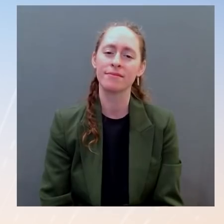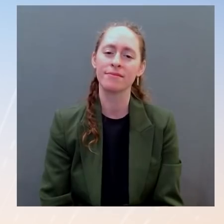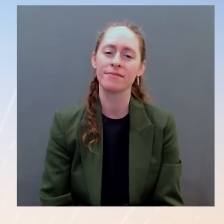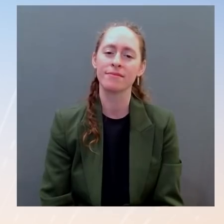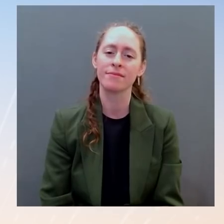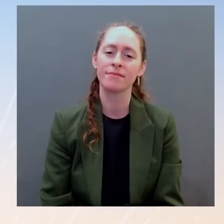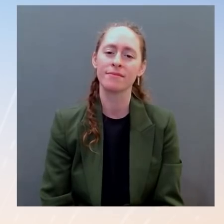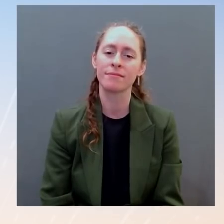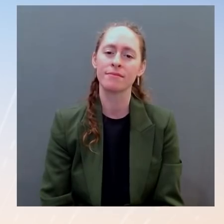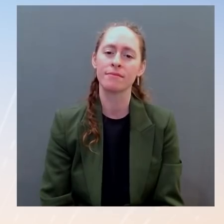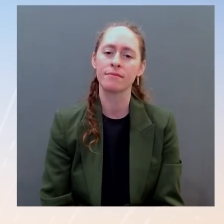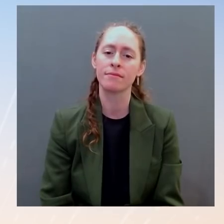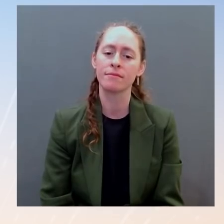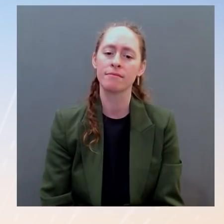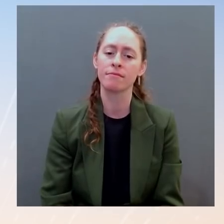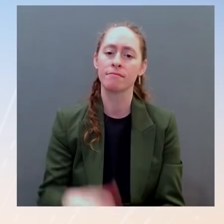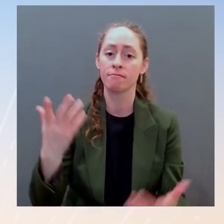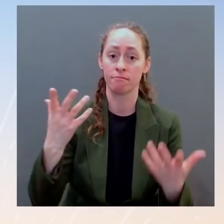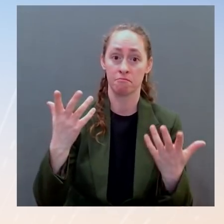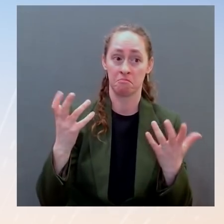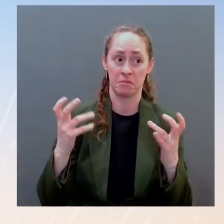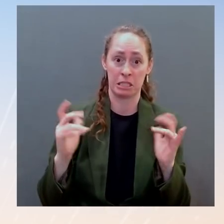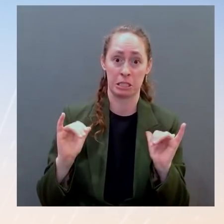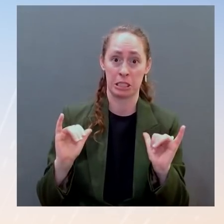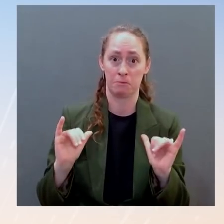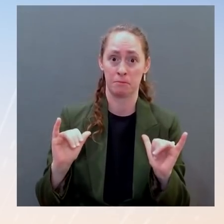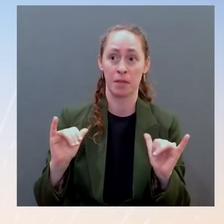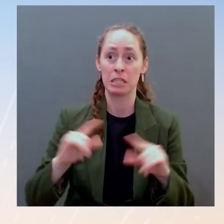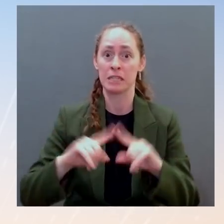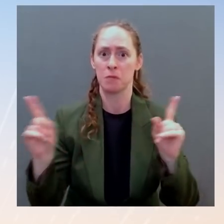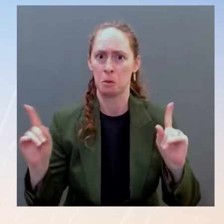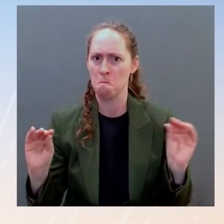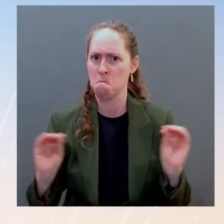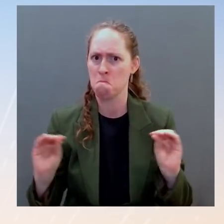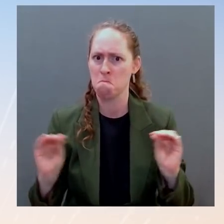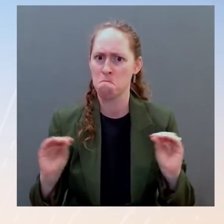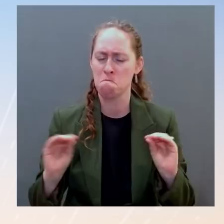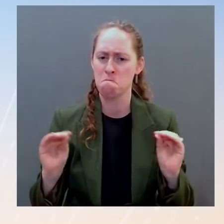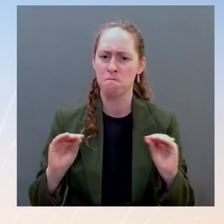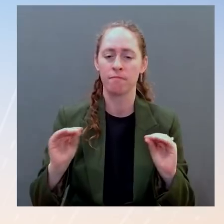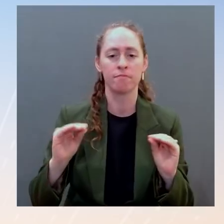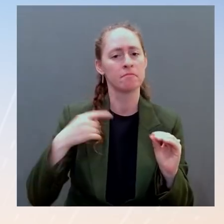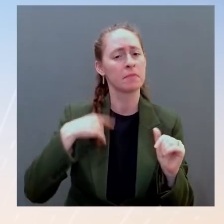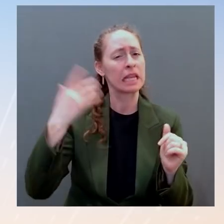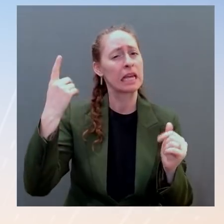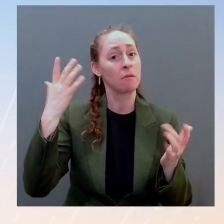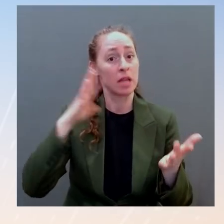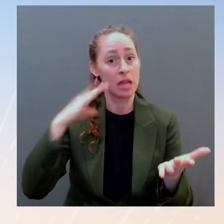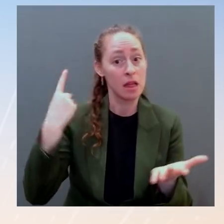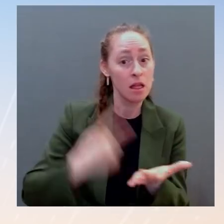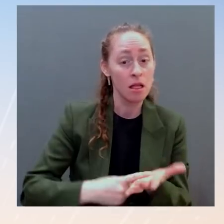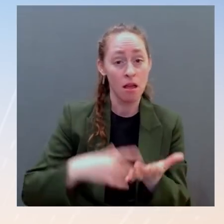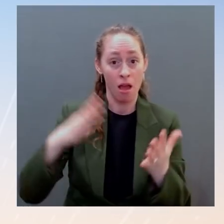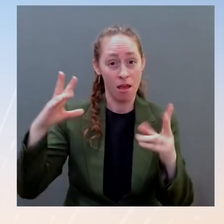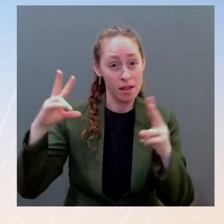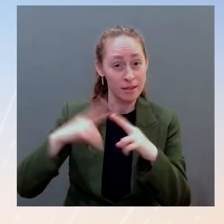but I wouldn't anticipate that being a topic -- a major topic. The Press: If I may on Transdniestria -- Ms. Psaki: Sorry, Matt. I'll come to you next. Go ahead.